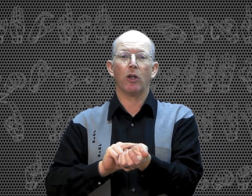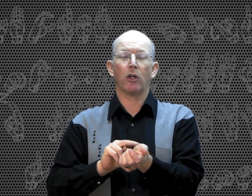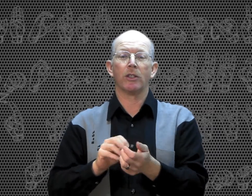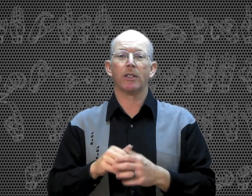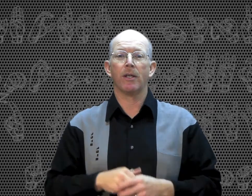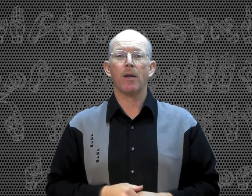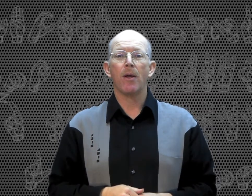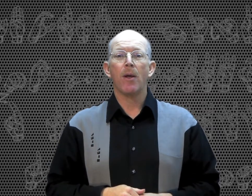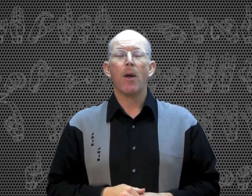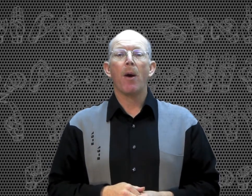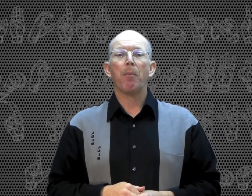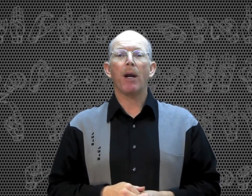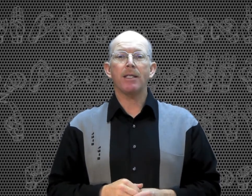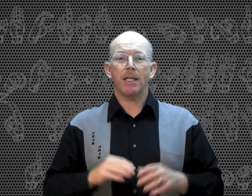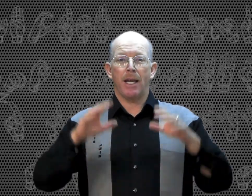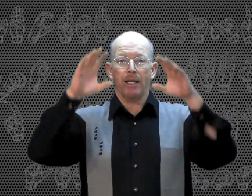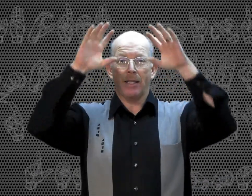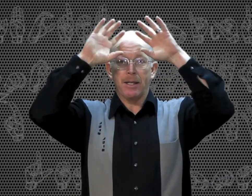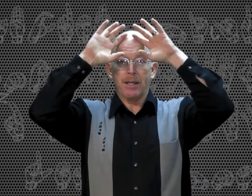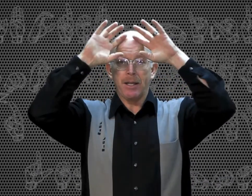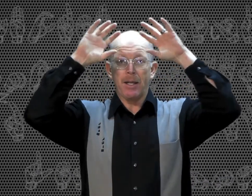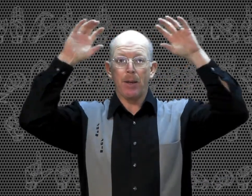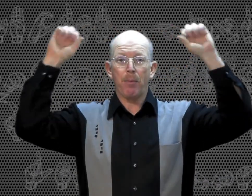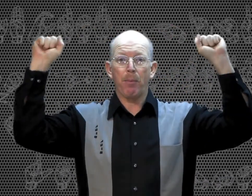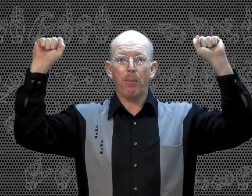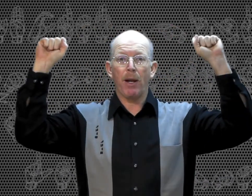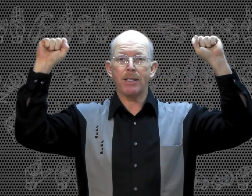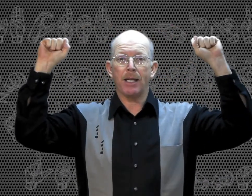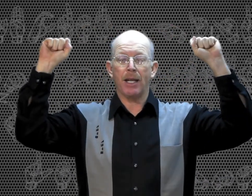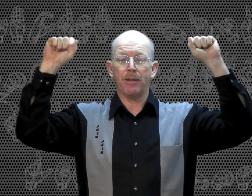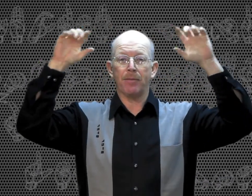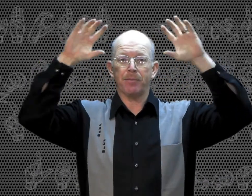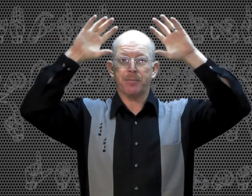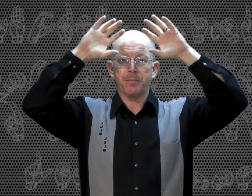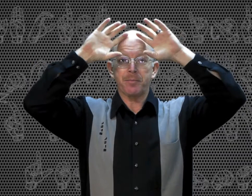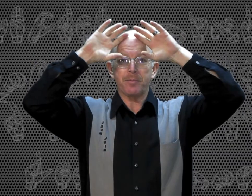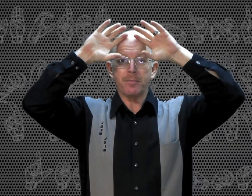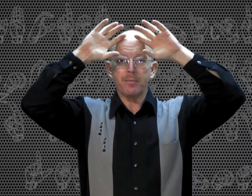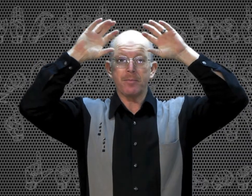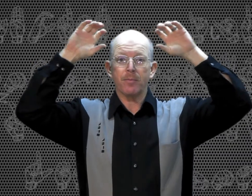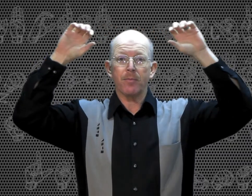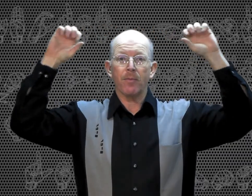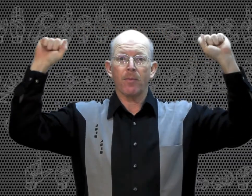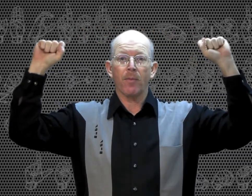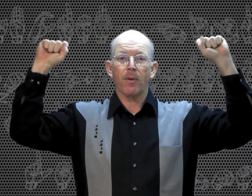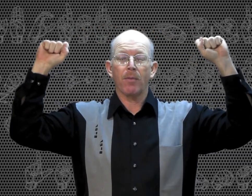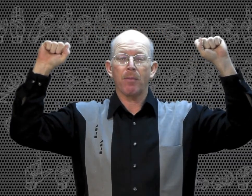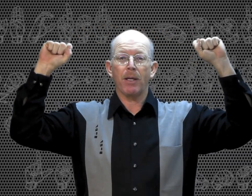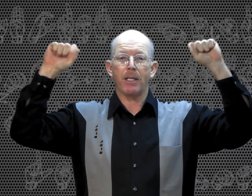NURSE PRESIDENT PRESIDENT